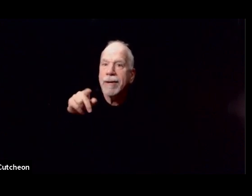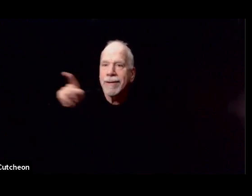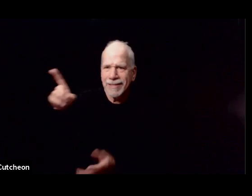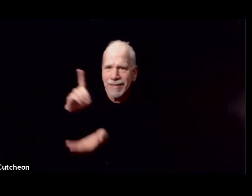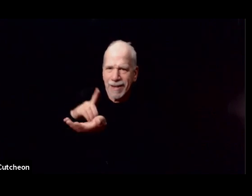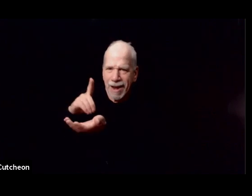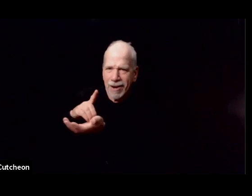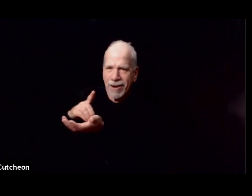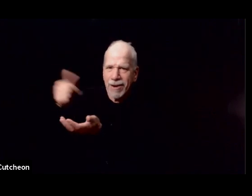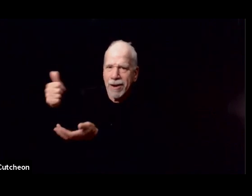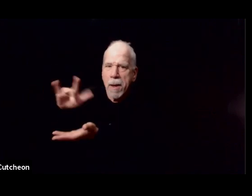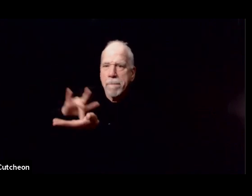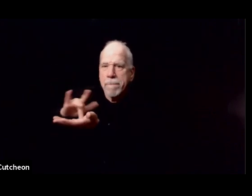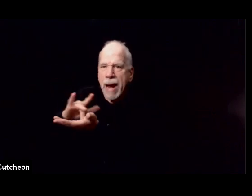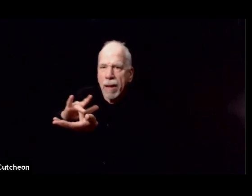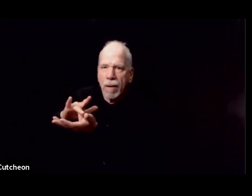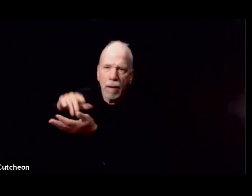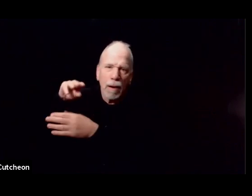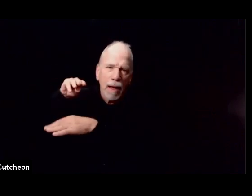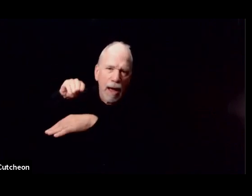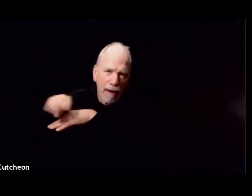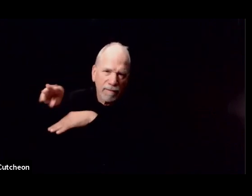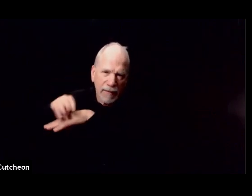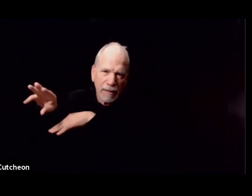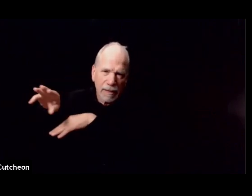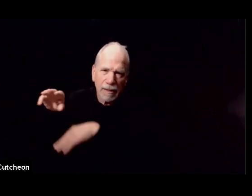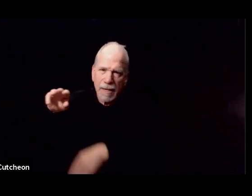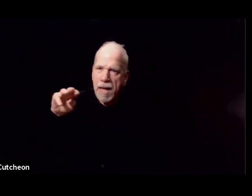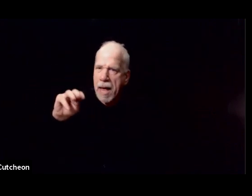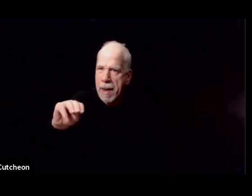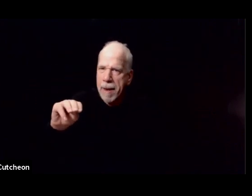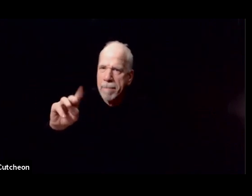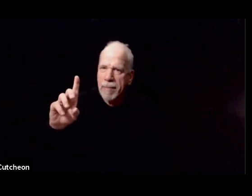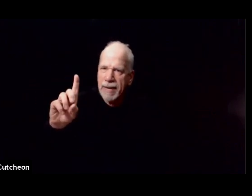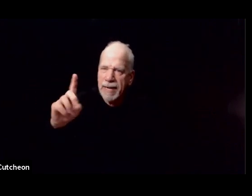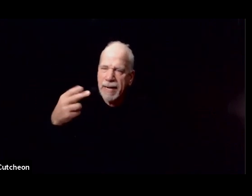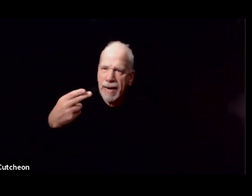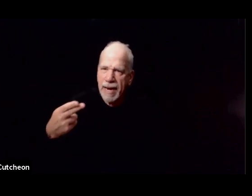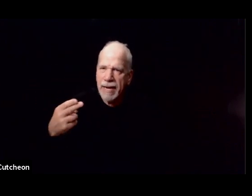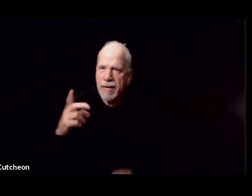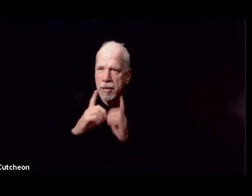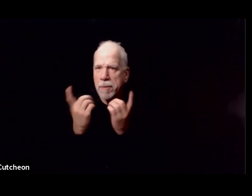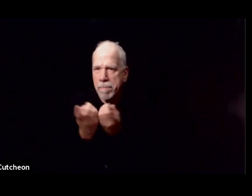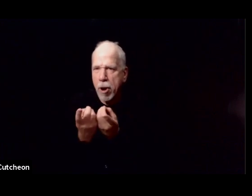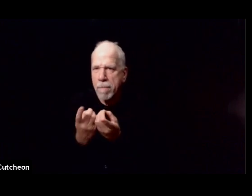the Minnesota Department of Health and the Homeland Security and Emergency Management